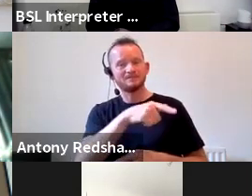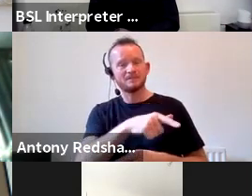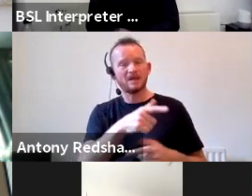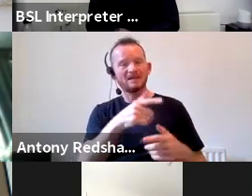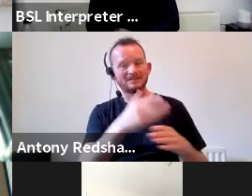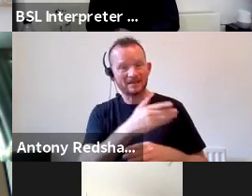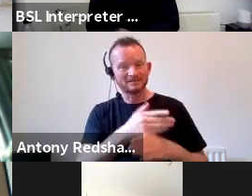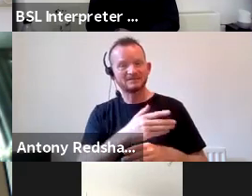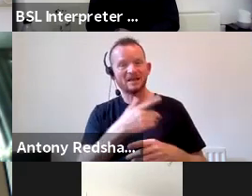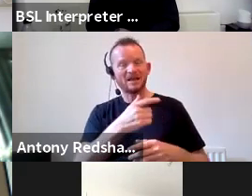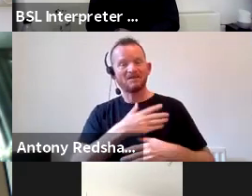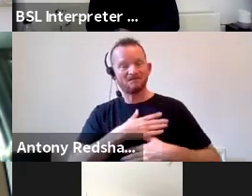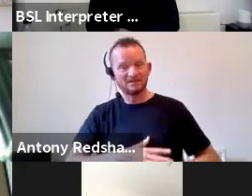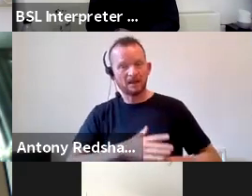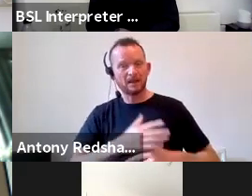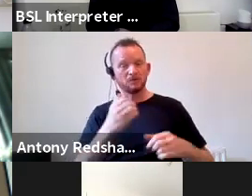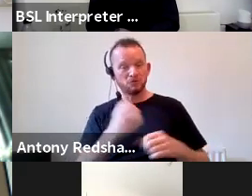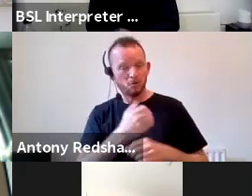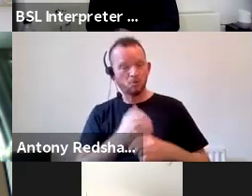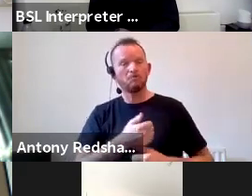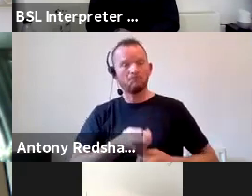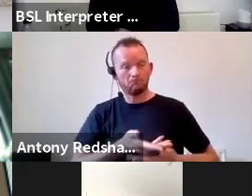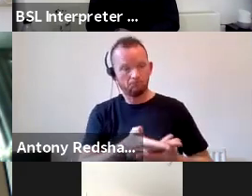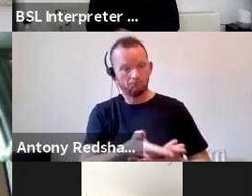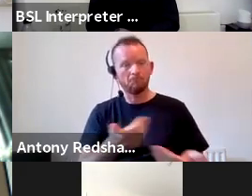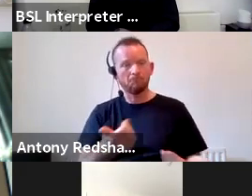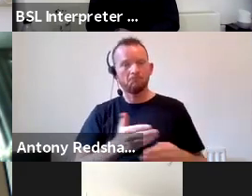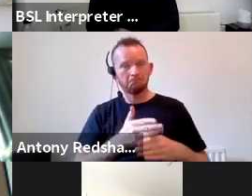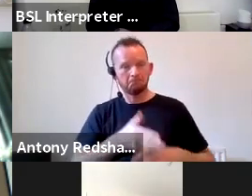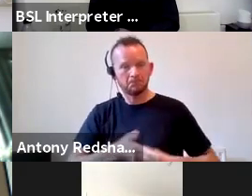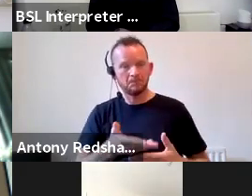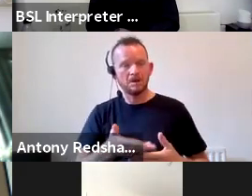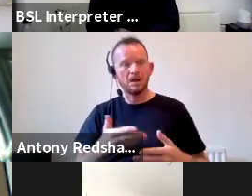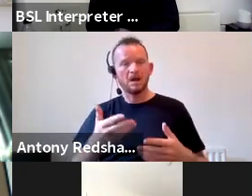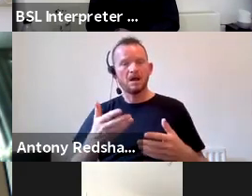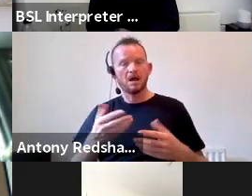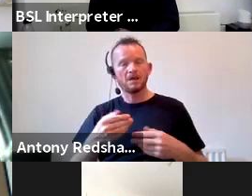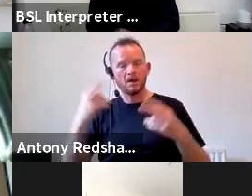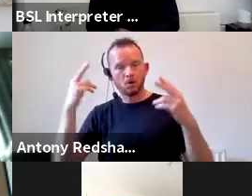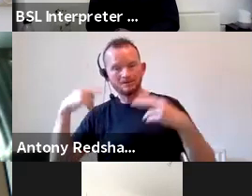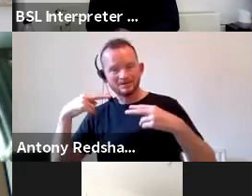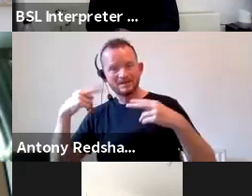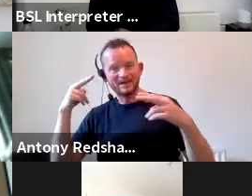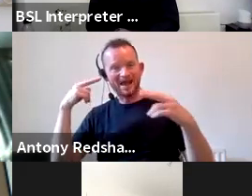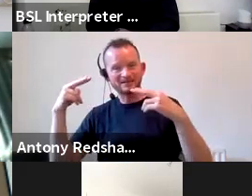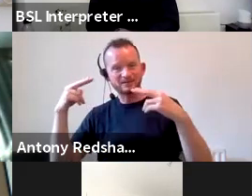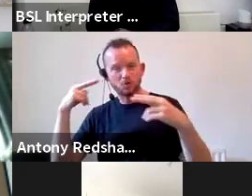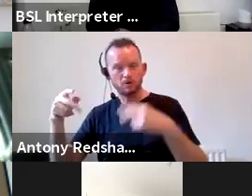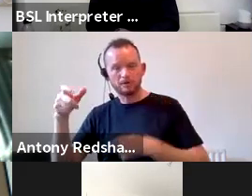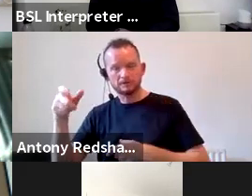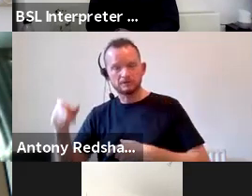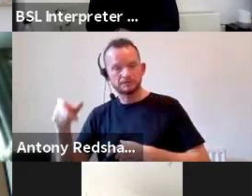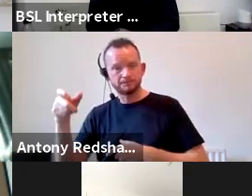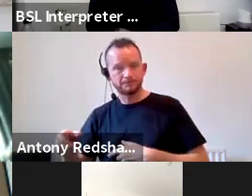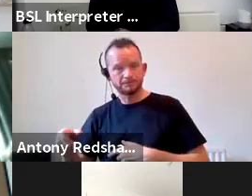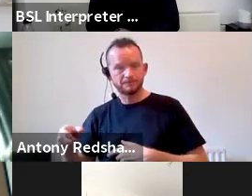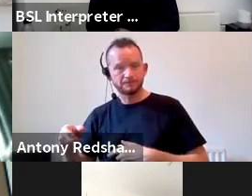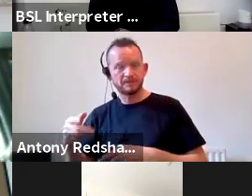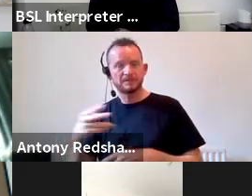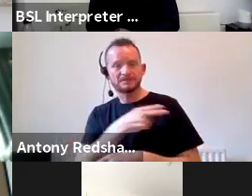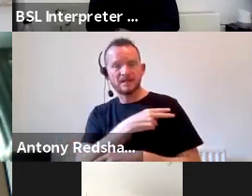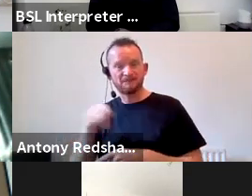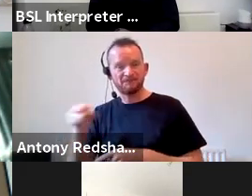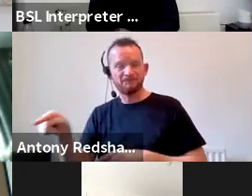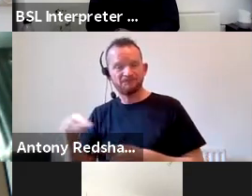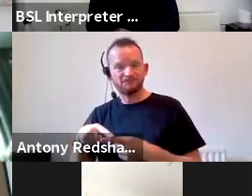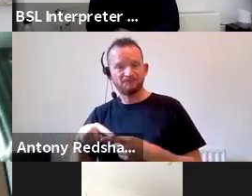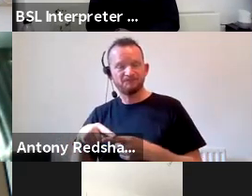He can physically carry out, and with the the autistic, and Aspergers employees.